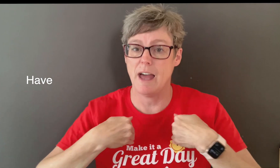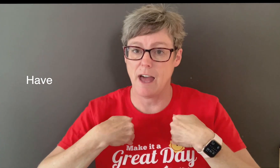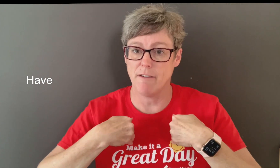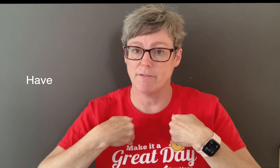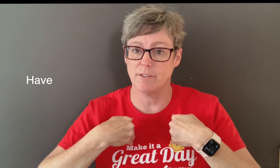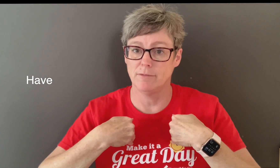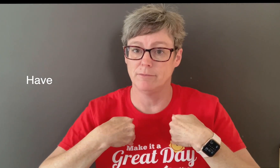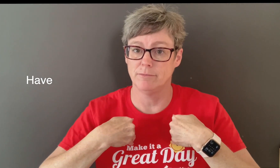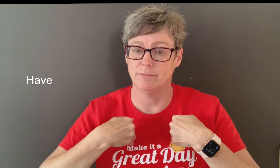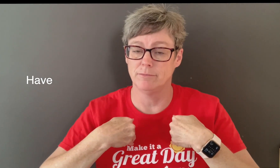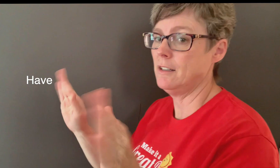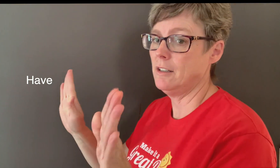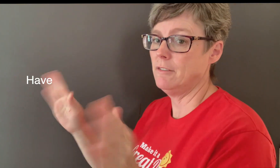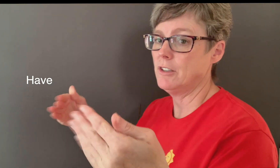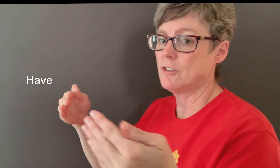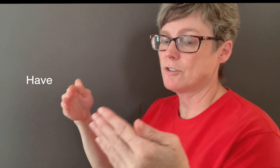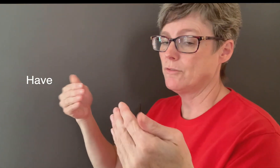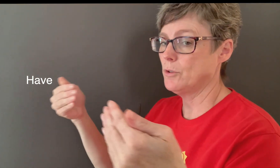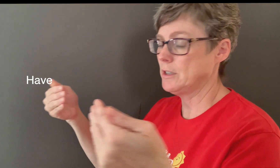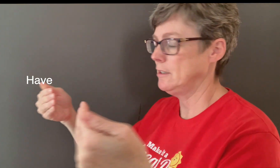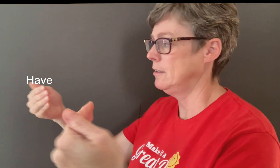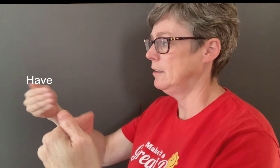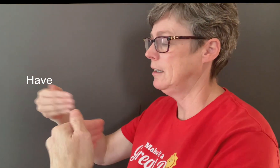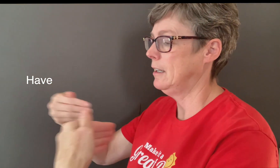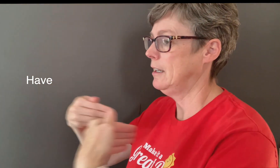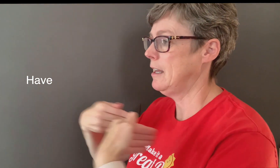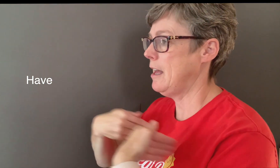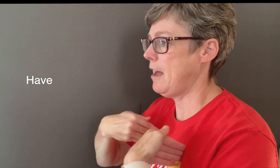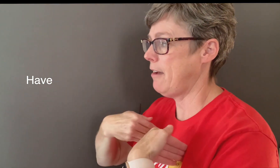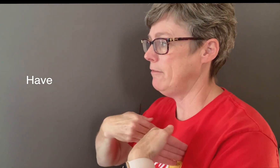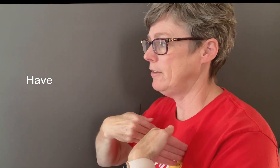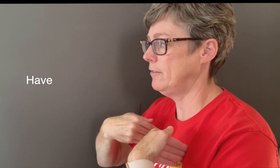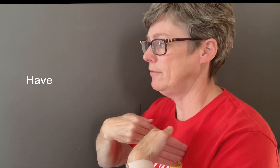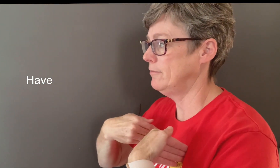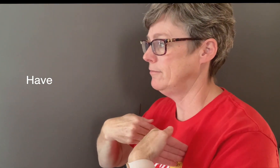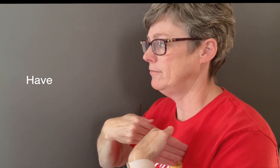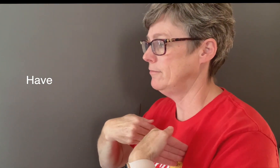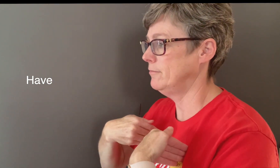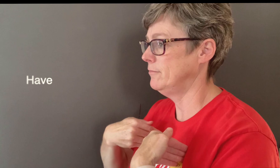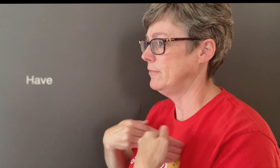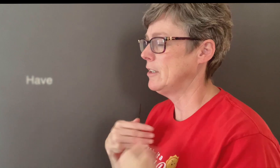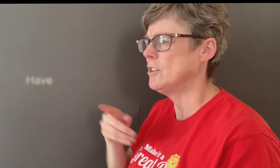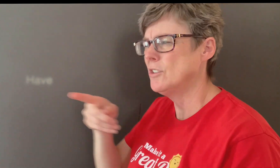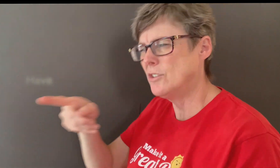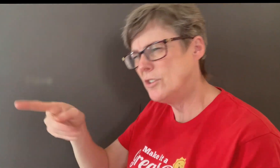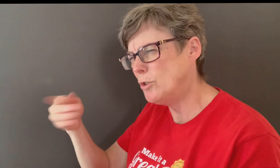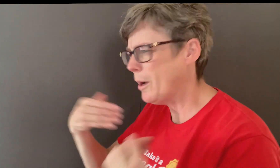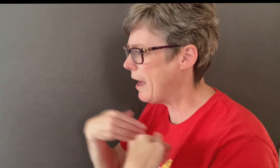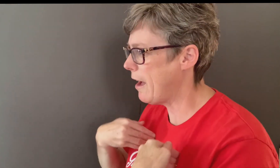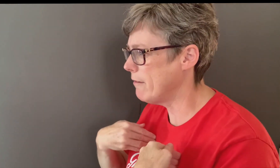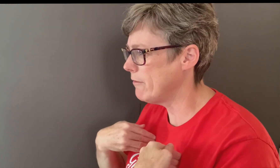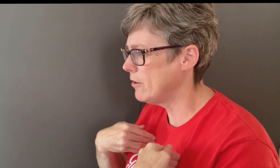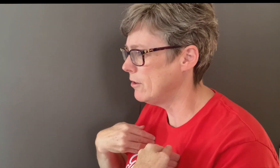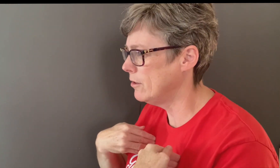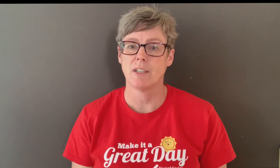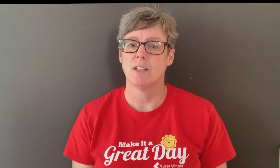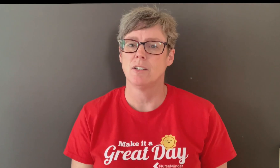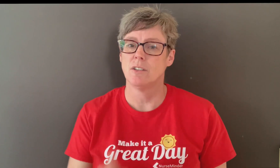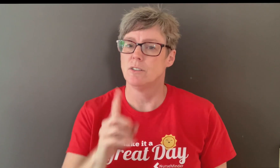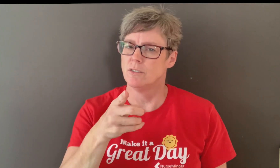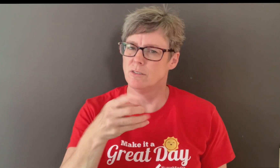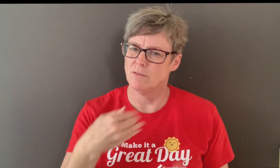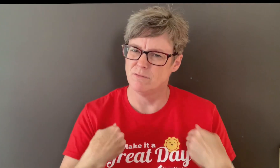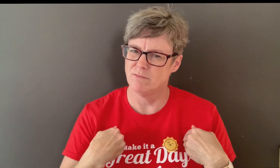Have. Fingers are folded, Have. Do you have ...